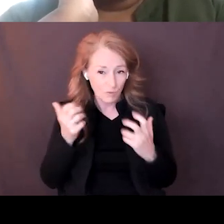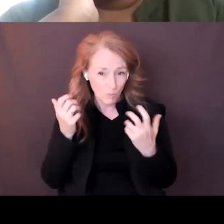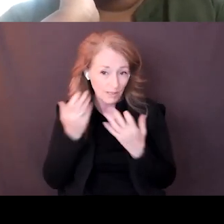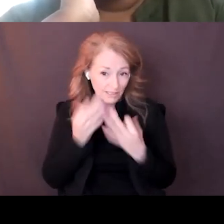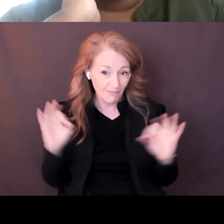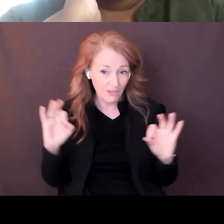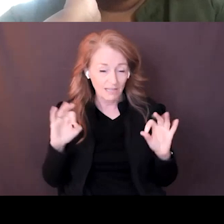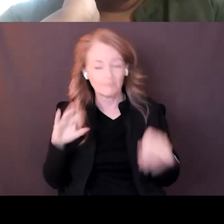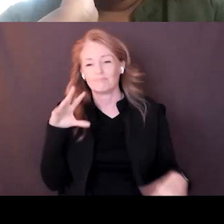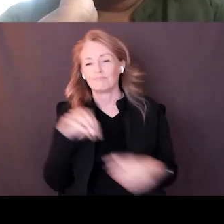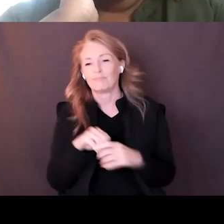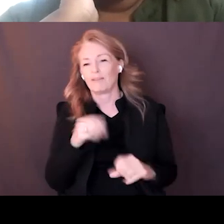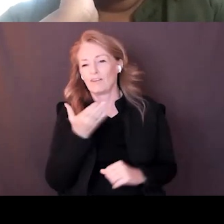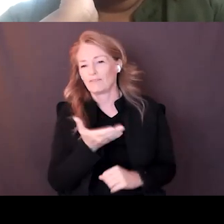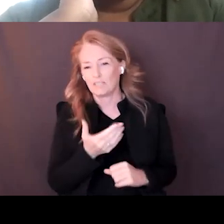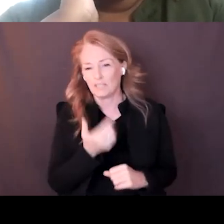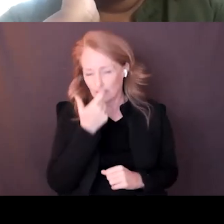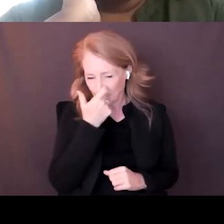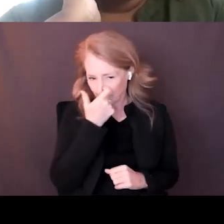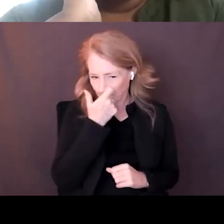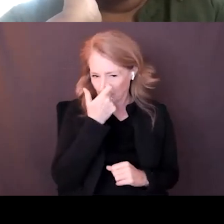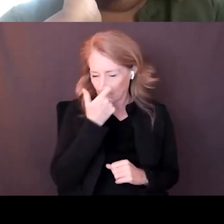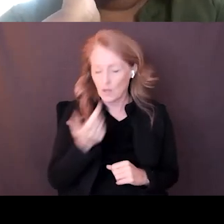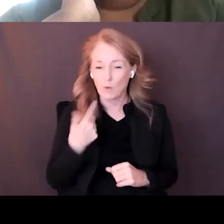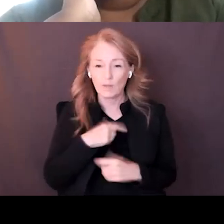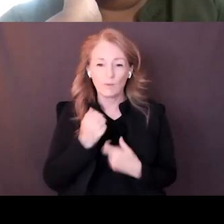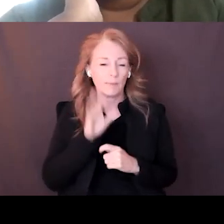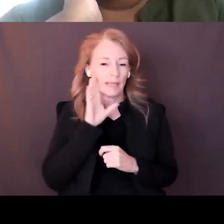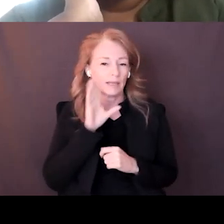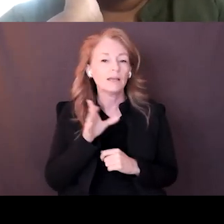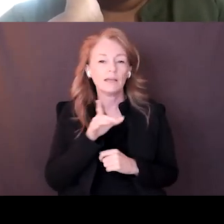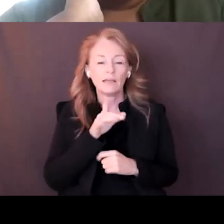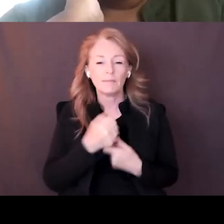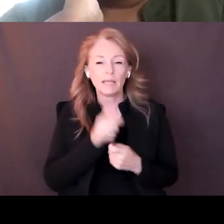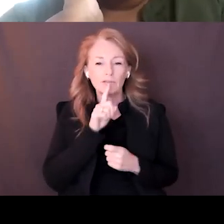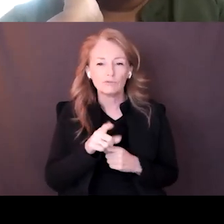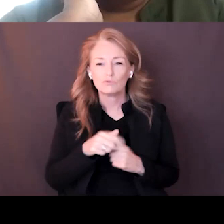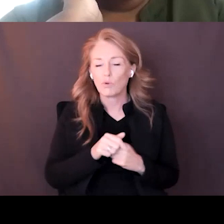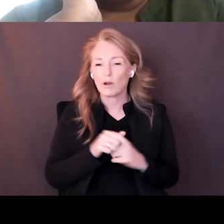YOU CAN HAVE YOUR CHOICE OF COLORS, LOGOS, SAYINGS, SPANISH AND ENGLISH.